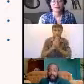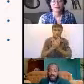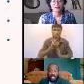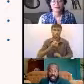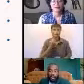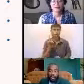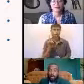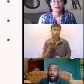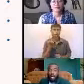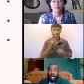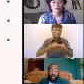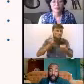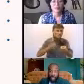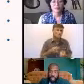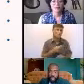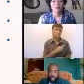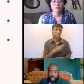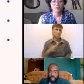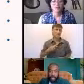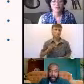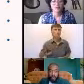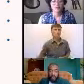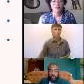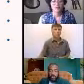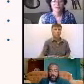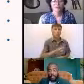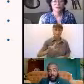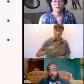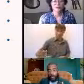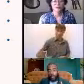saying about how they want to change. Then, it's really important so we talked about that